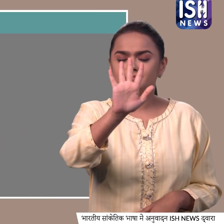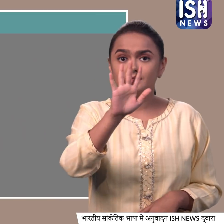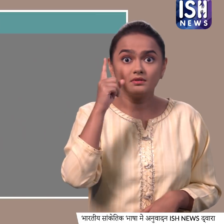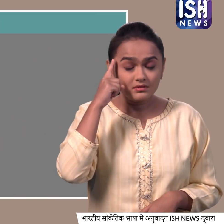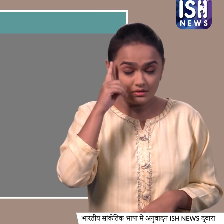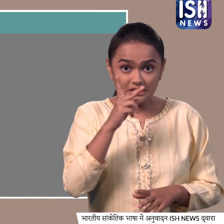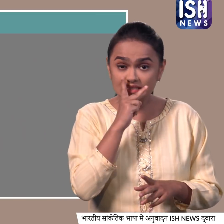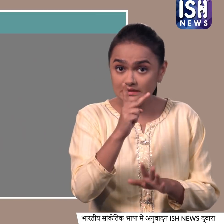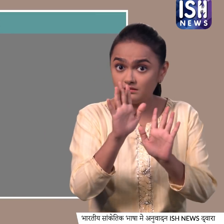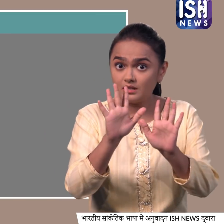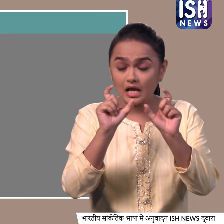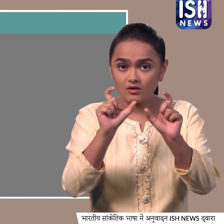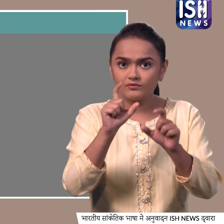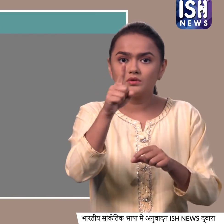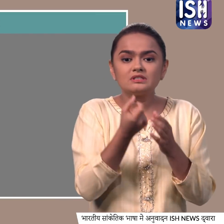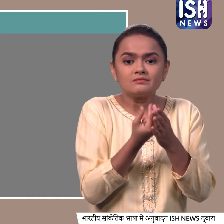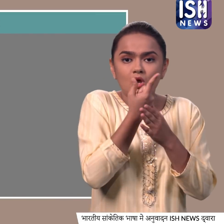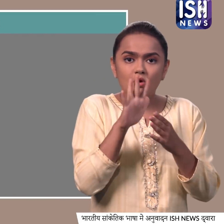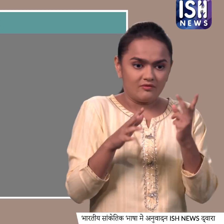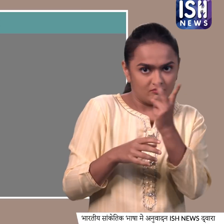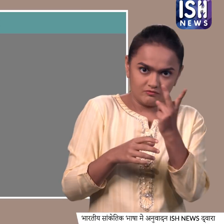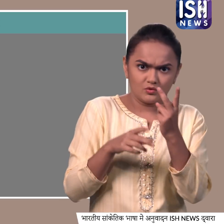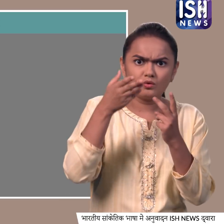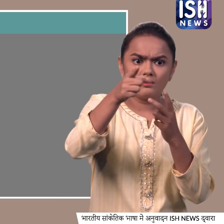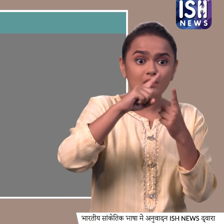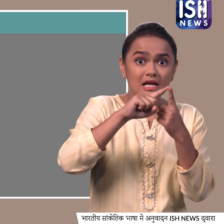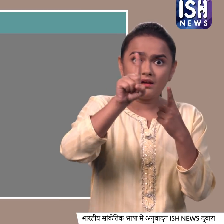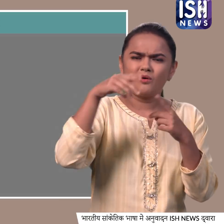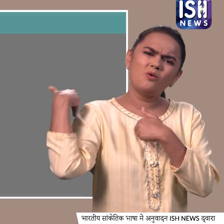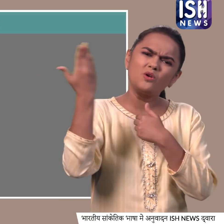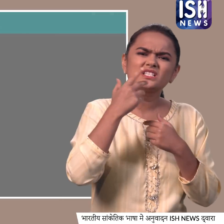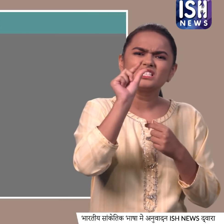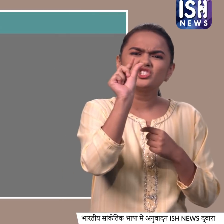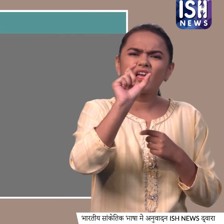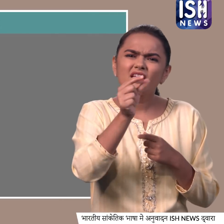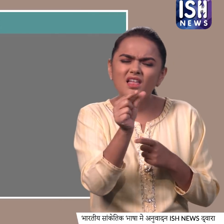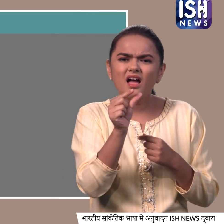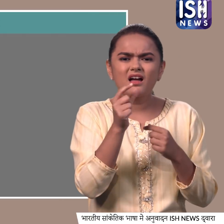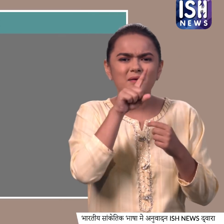there are 2 types of sprouts - one the kind you've known about for many years lentil and bean sprouts